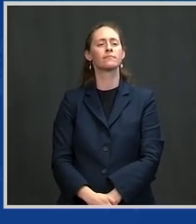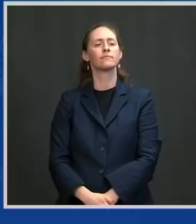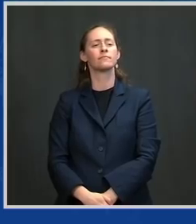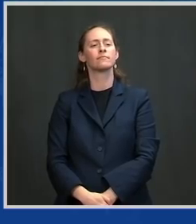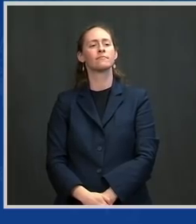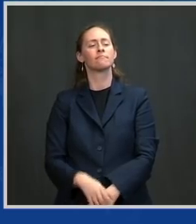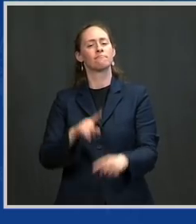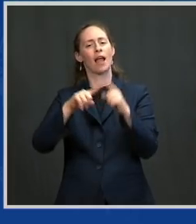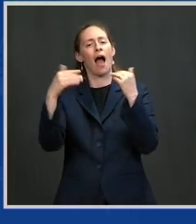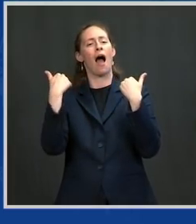and statistics."